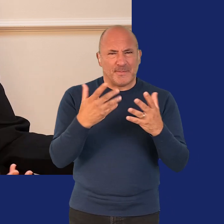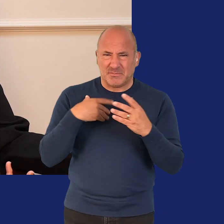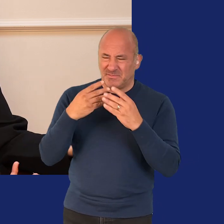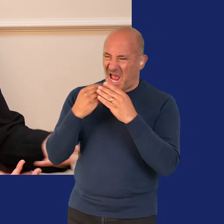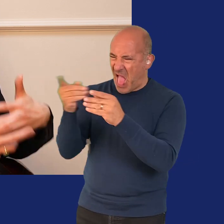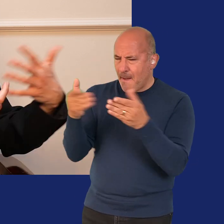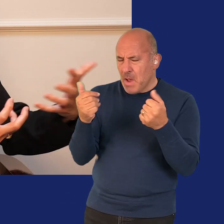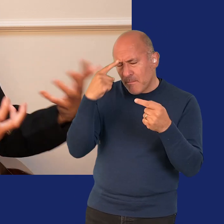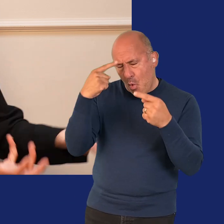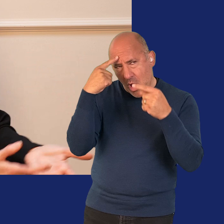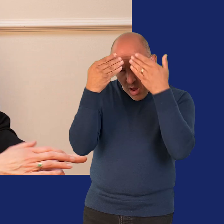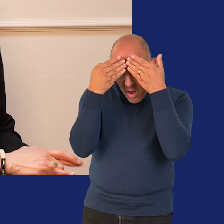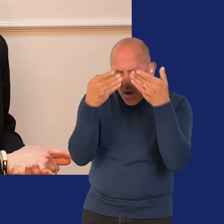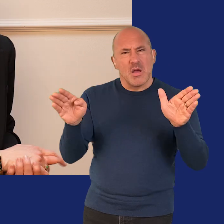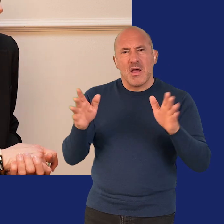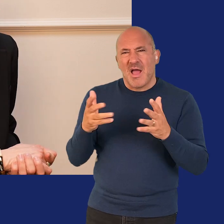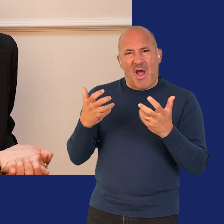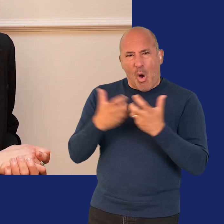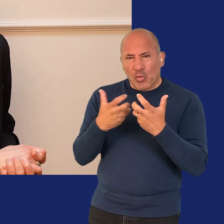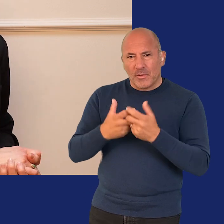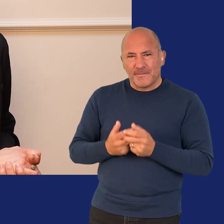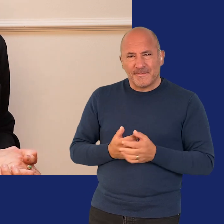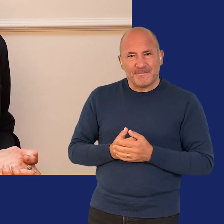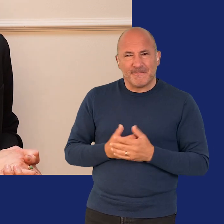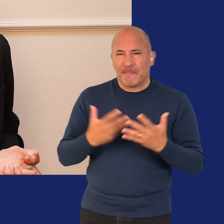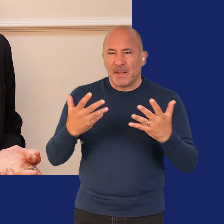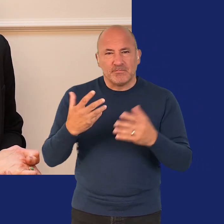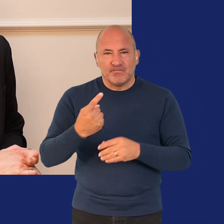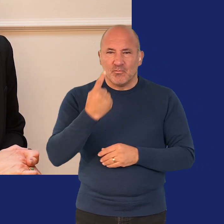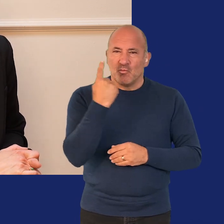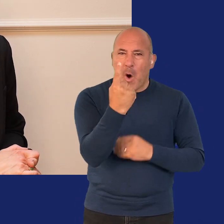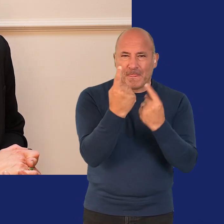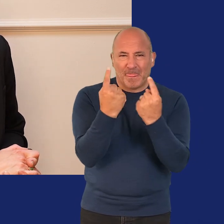How do we, what's that one piece of learning you would encourage us to give to our senior leaders?